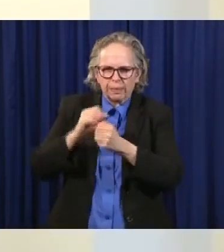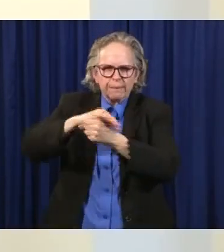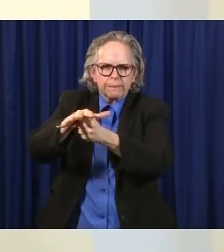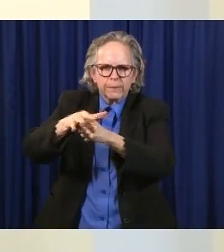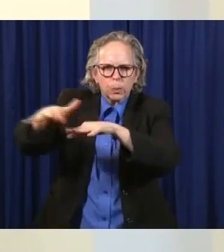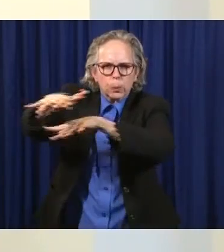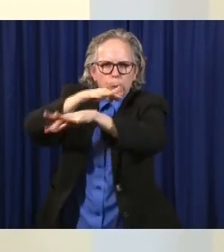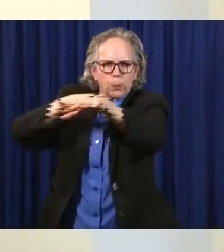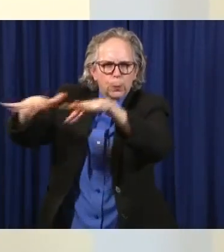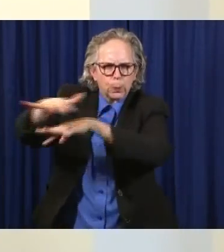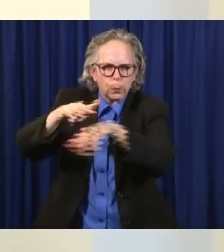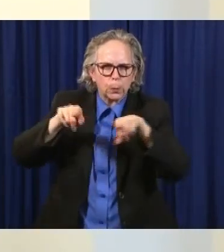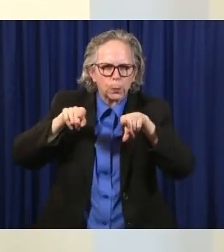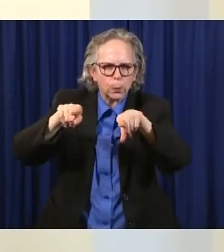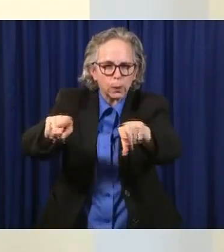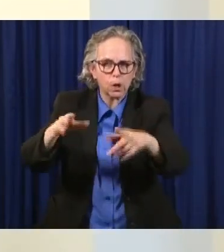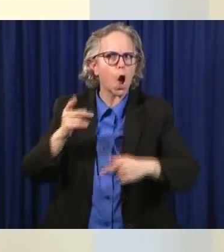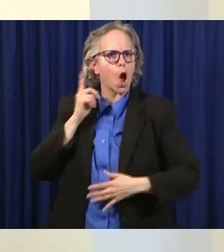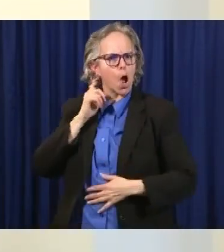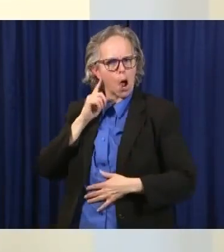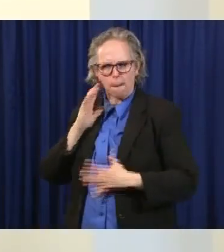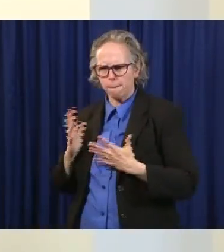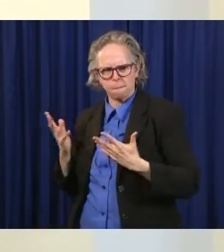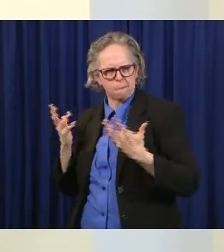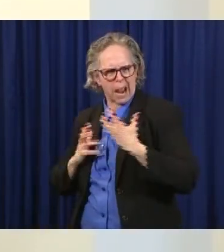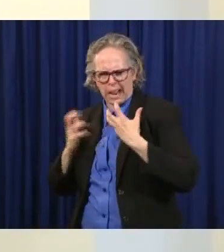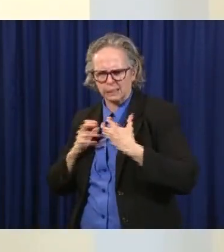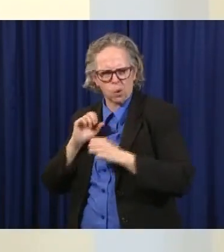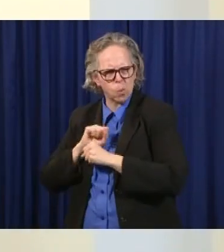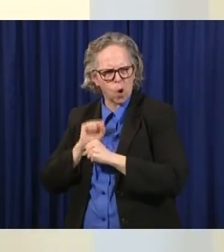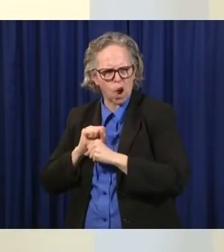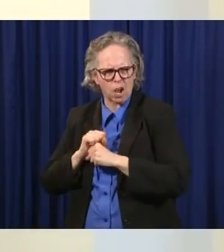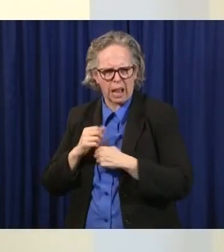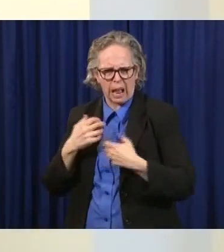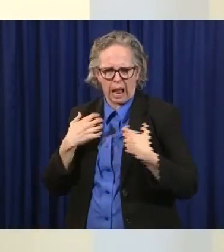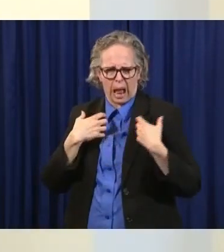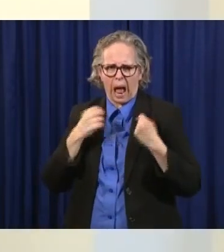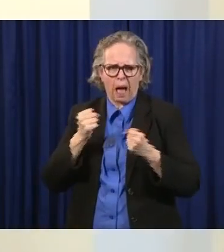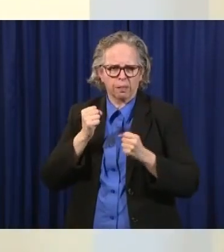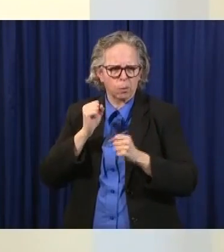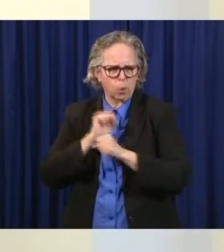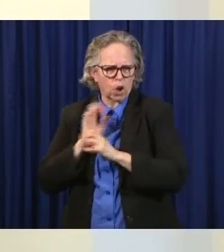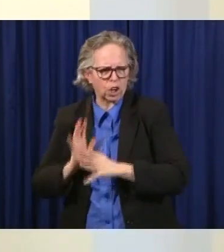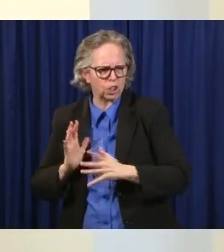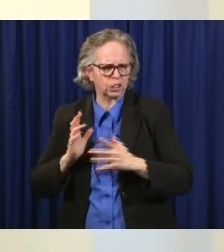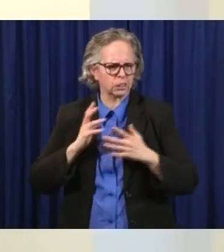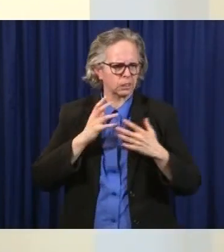ADVICE VOI VIRUS AND WHAT IS ABOUT IT WE